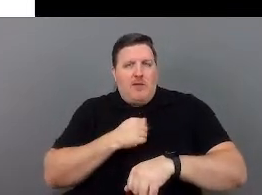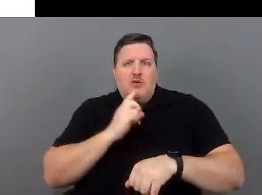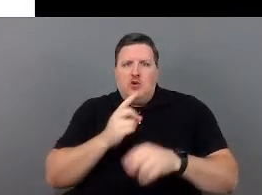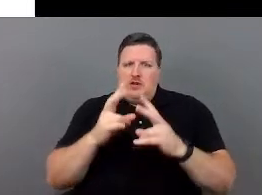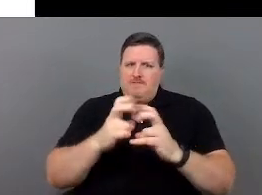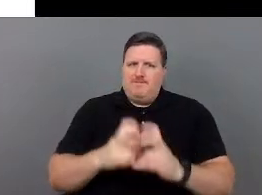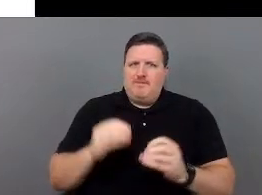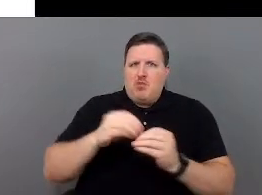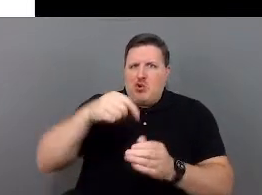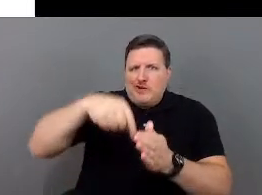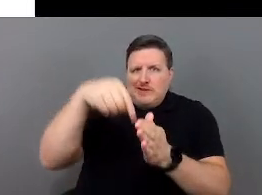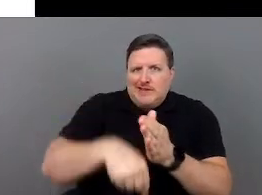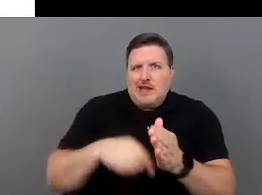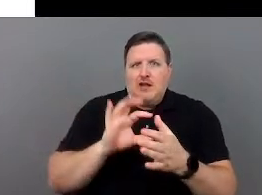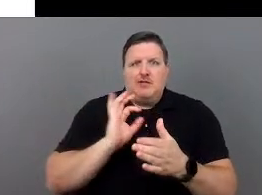AND WE HAVE OLD ADOPTED YEARS, AS WELL AS THE